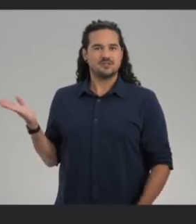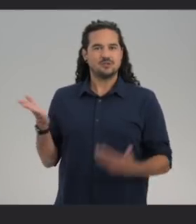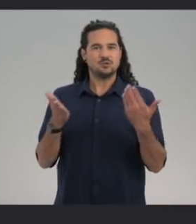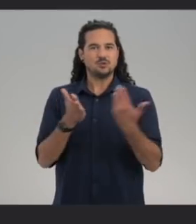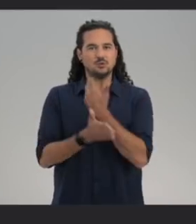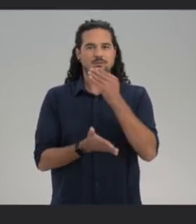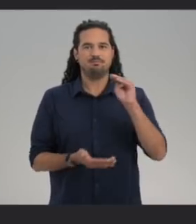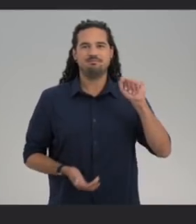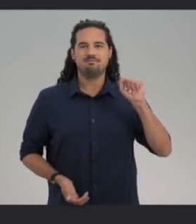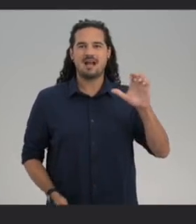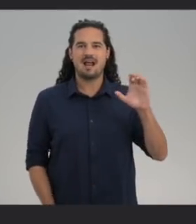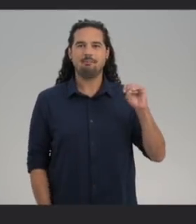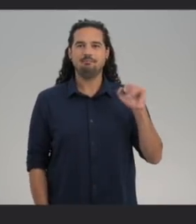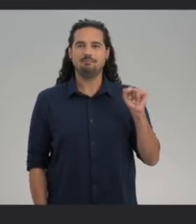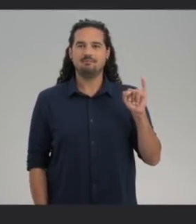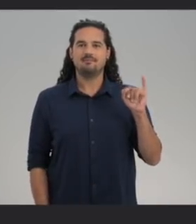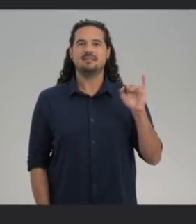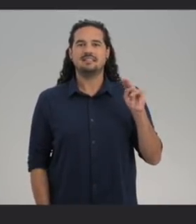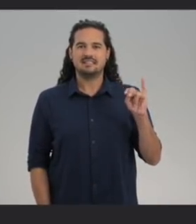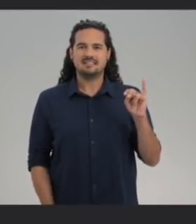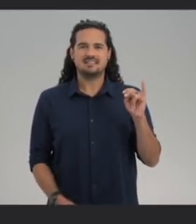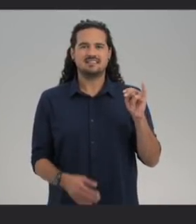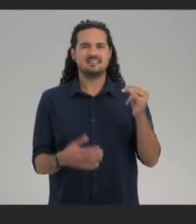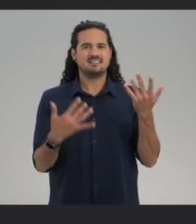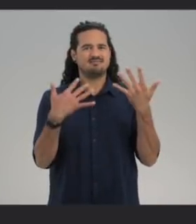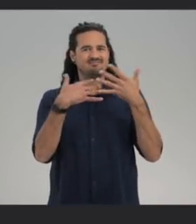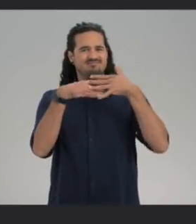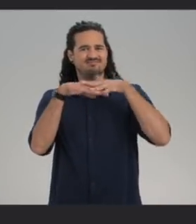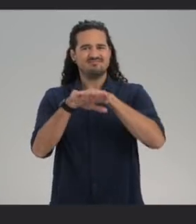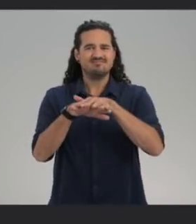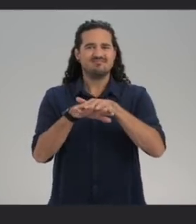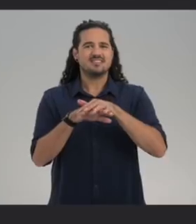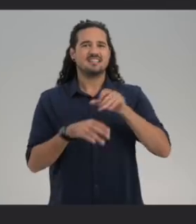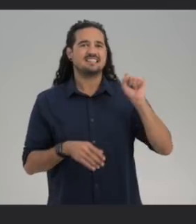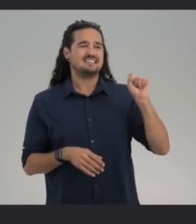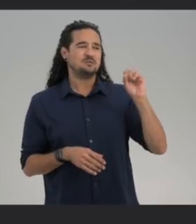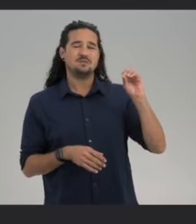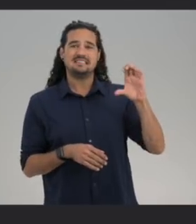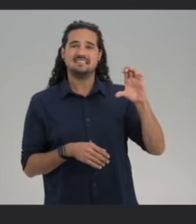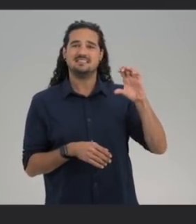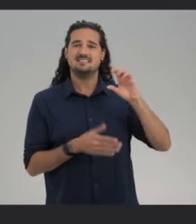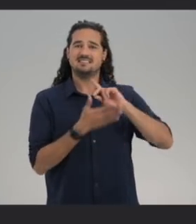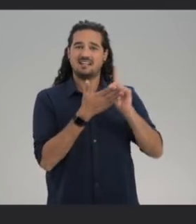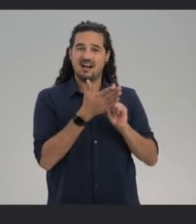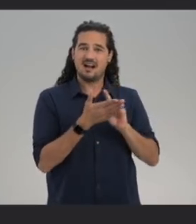This is the new Mac mini. The tremendous level of integration offered by the system-on-a-chip design of M1